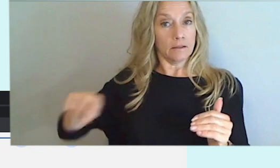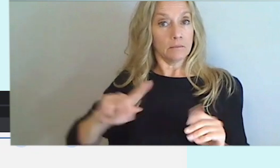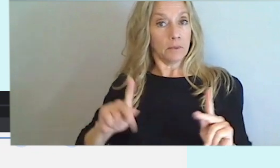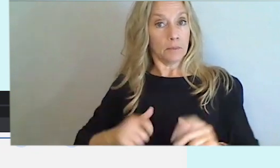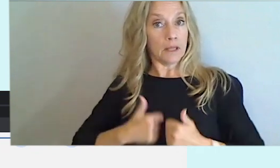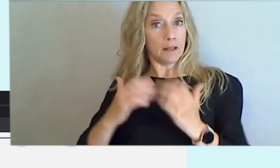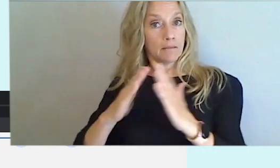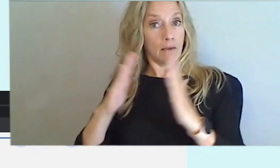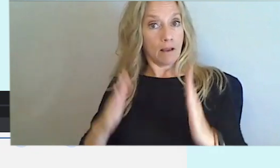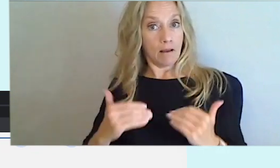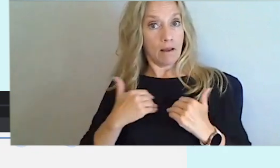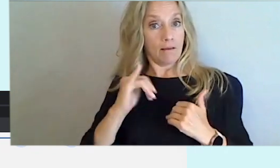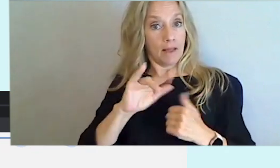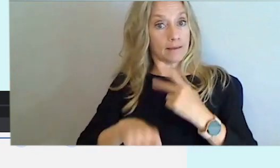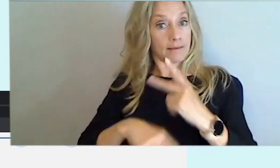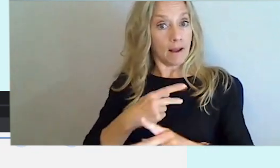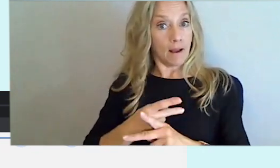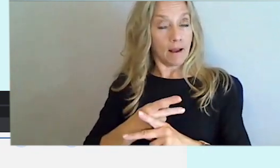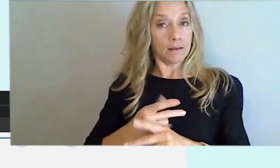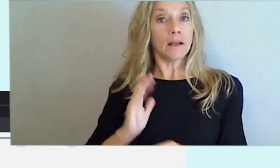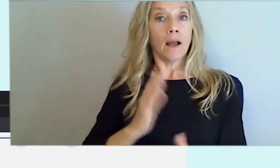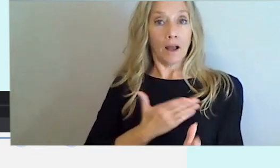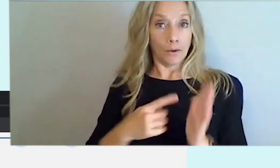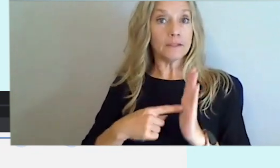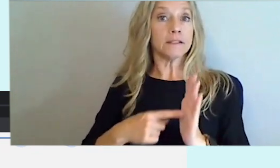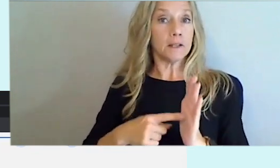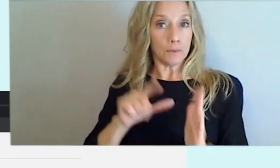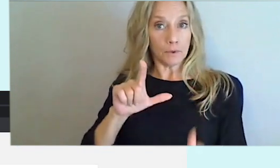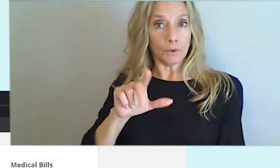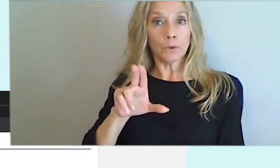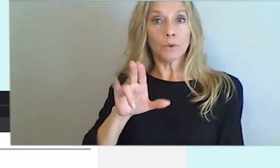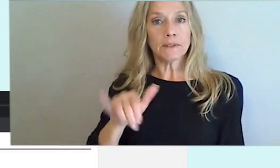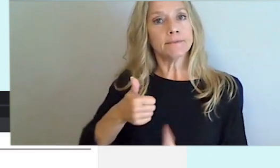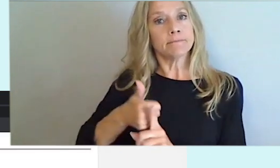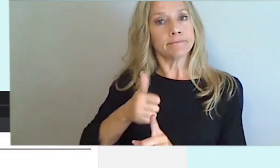For this example, Lucy does need to report a dependent care expense.